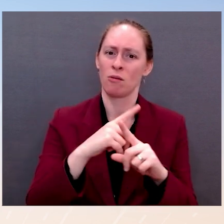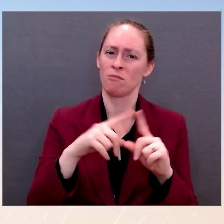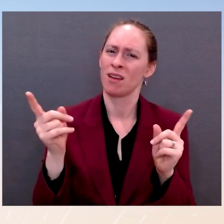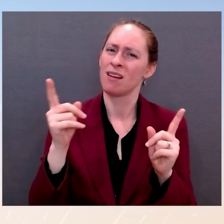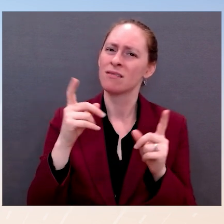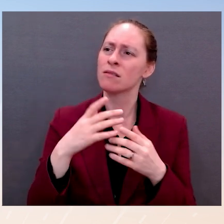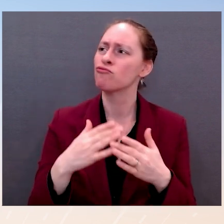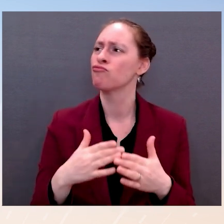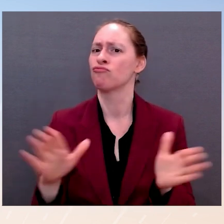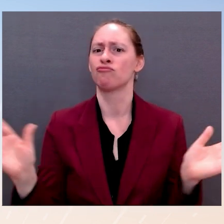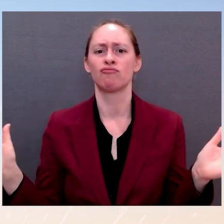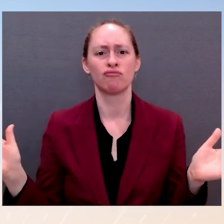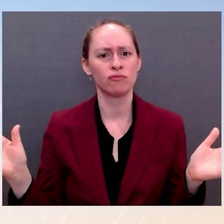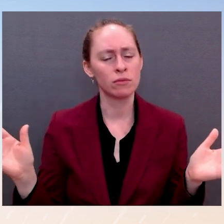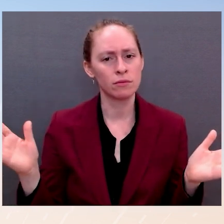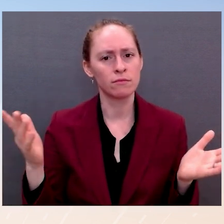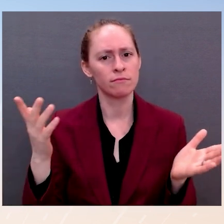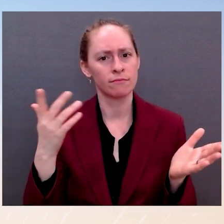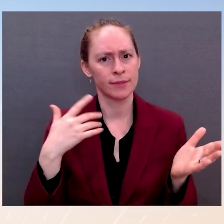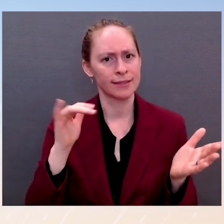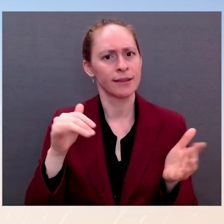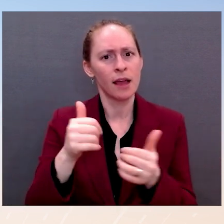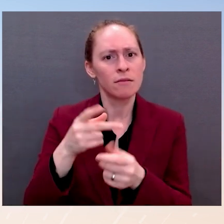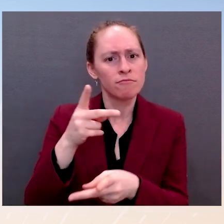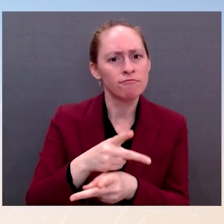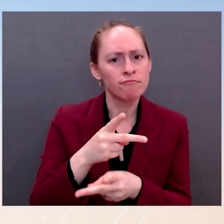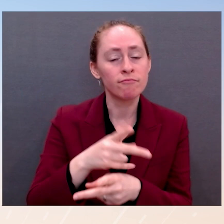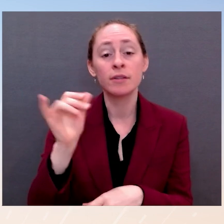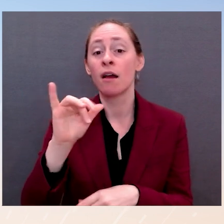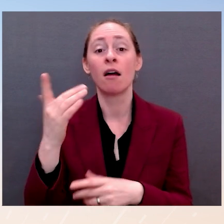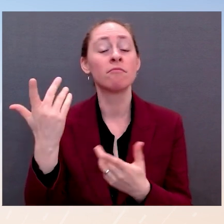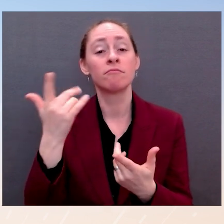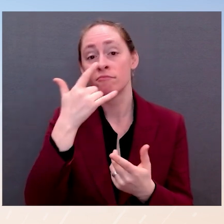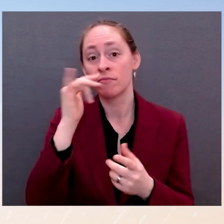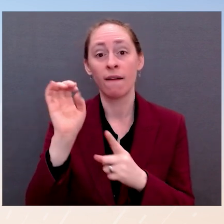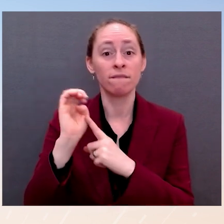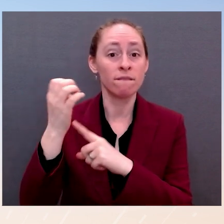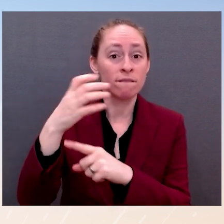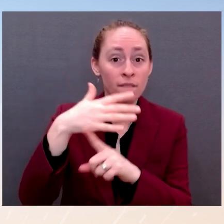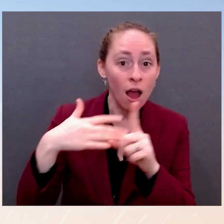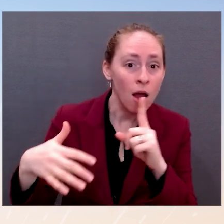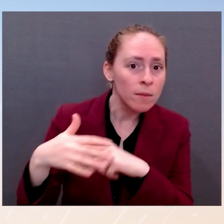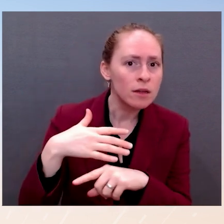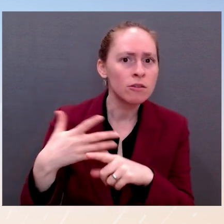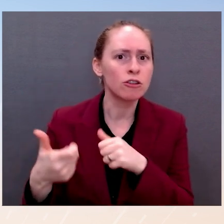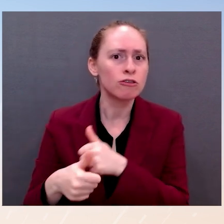Addressing broader social and economic factors, including exposure to environmental risks